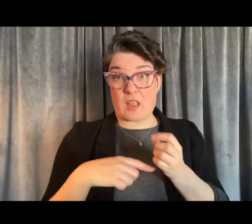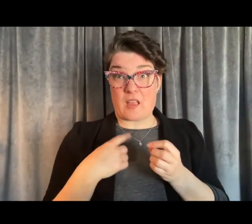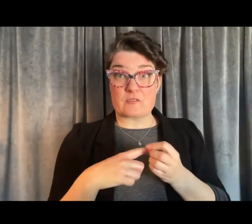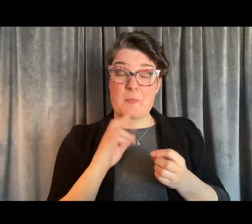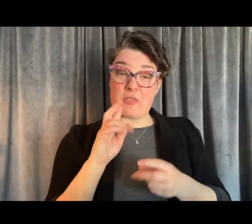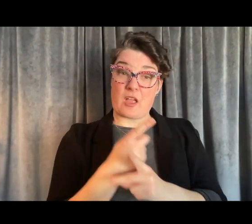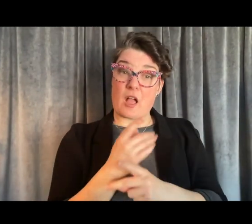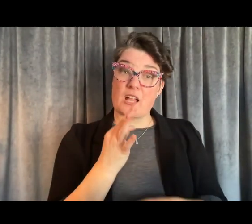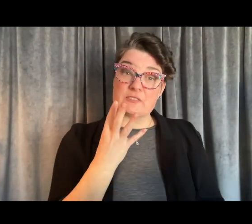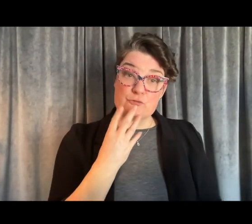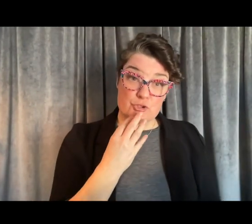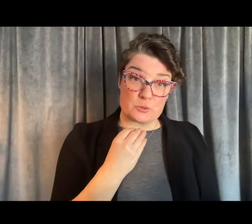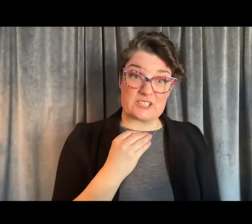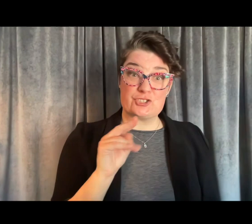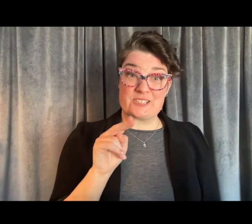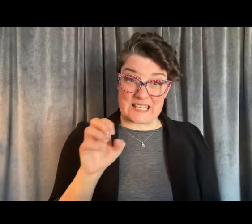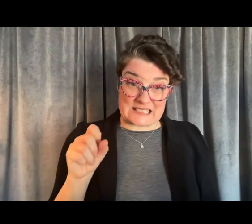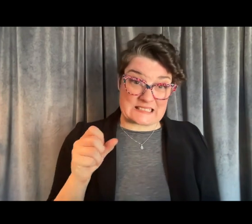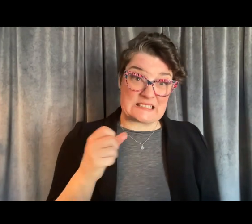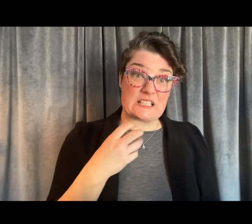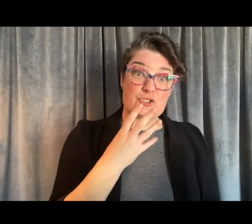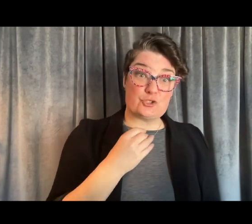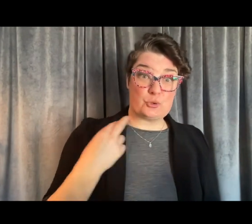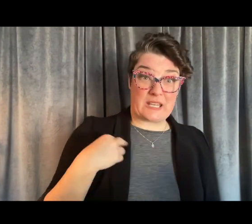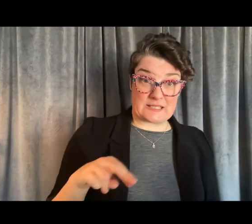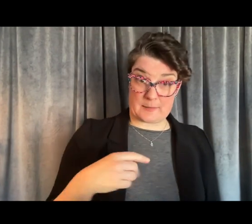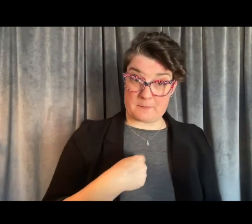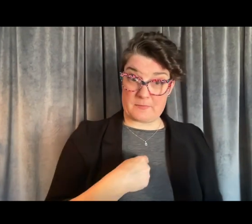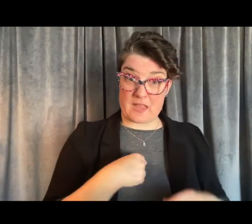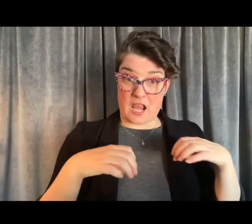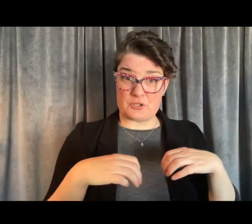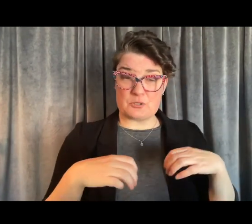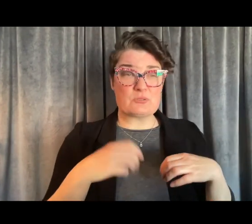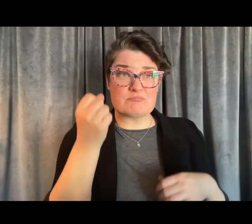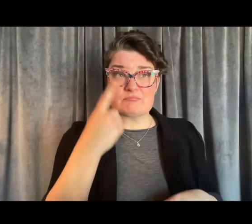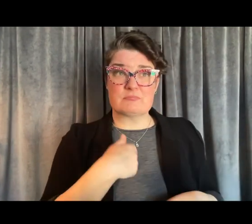and Judaism that I do is that I'm actually not creating something new.